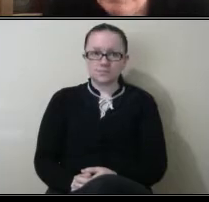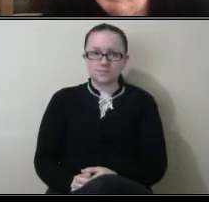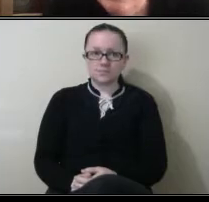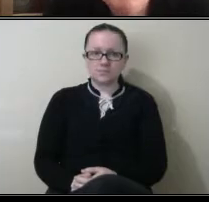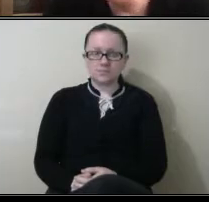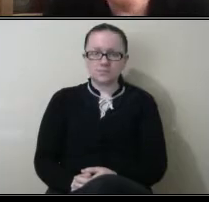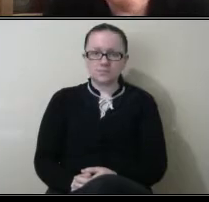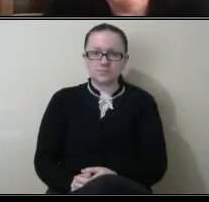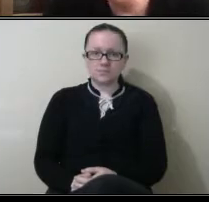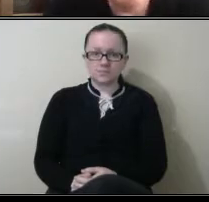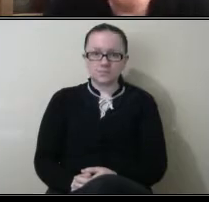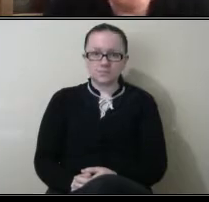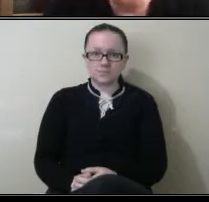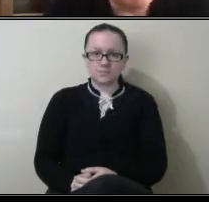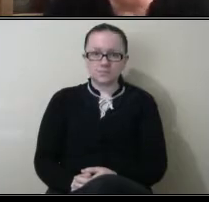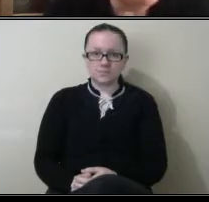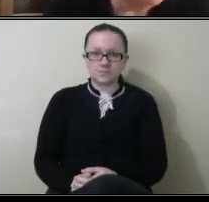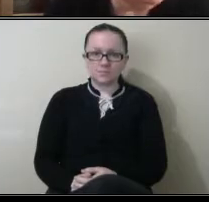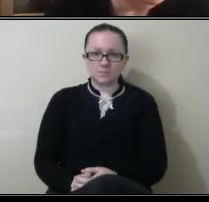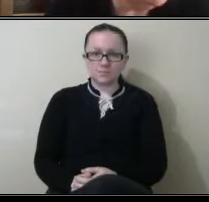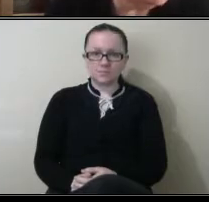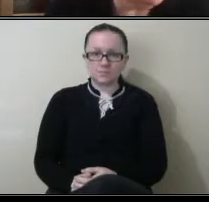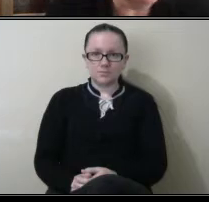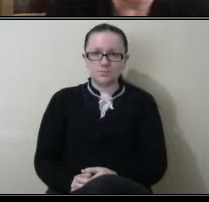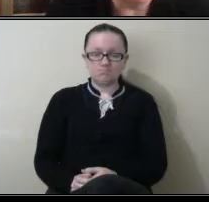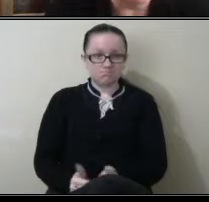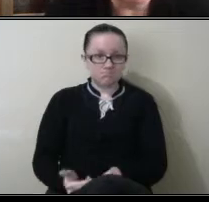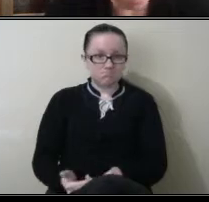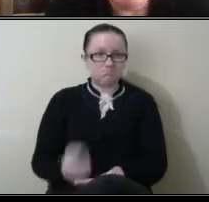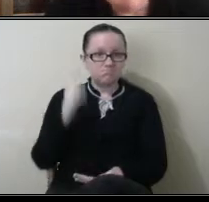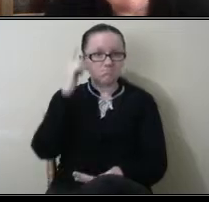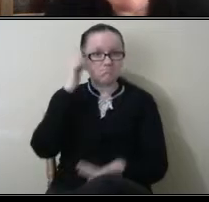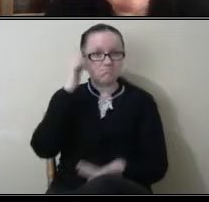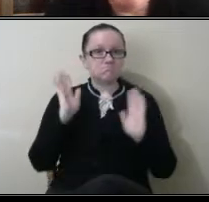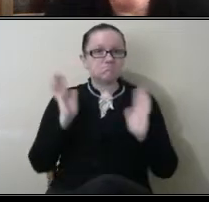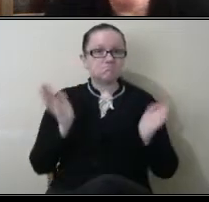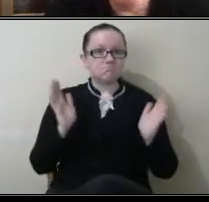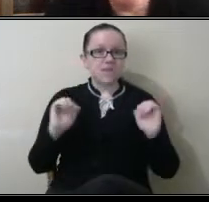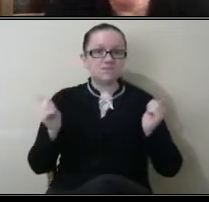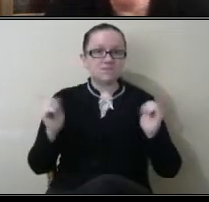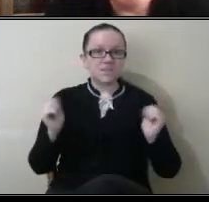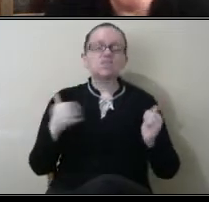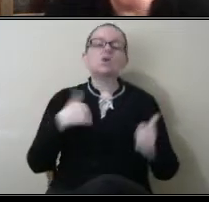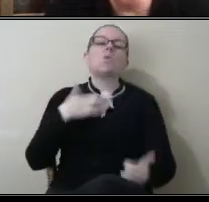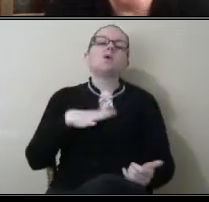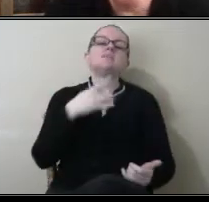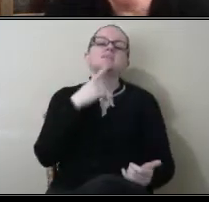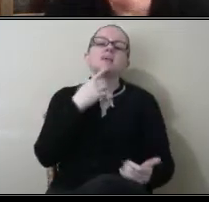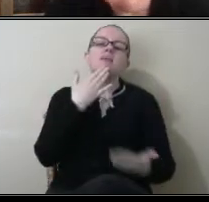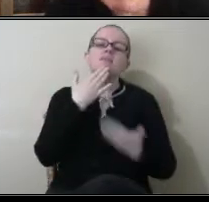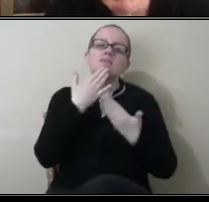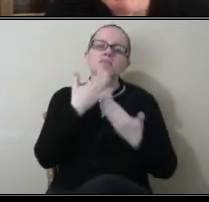and i think i think we may be done so just want to say thank you all so much for coming along today